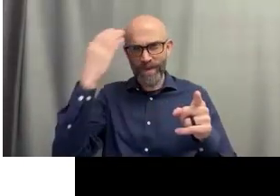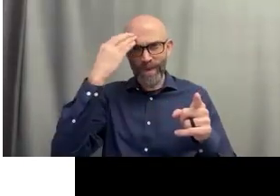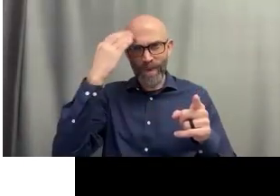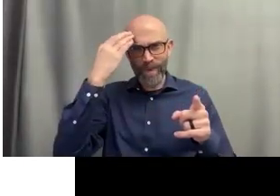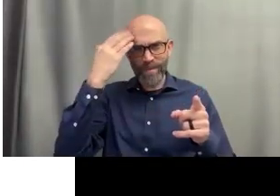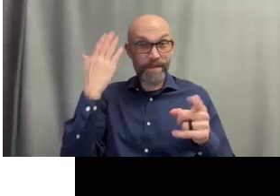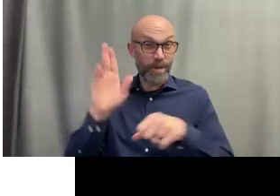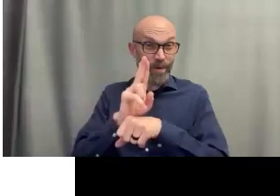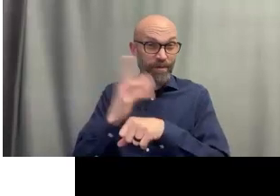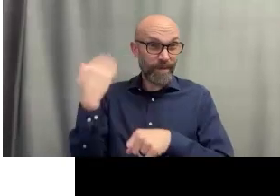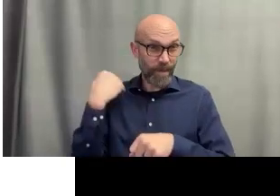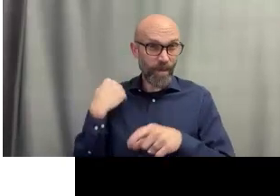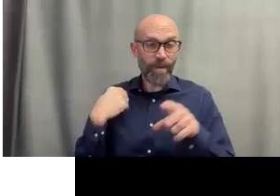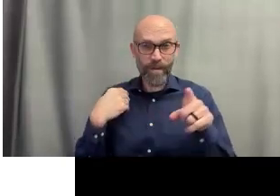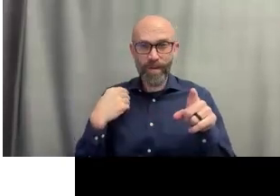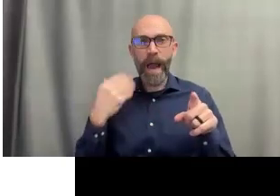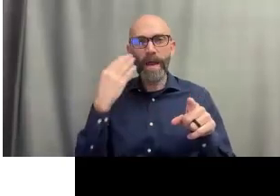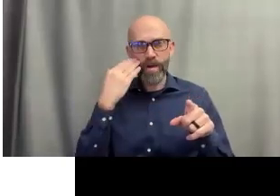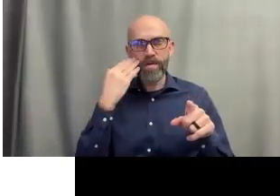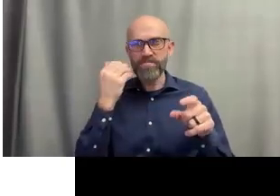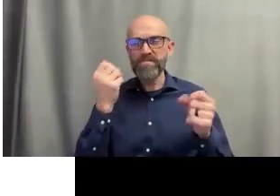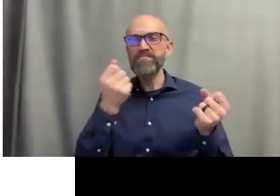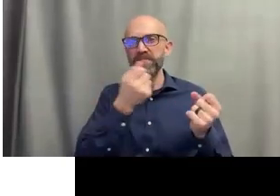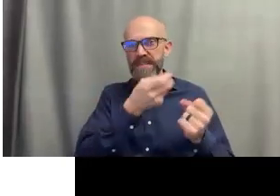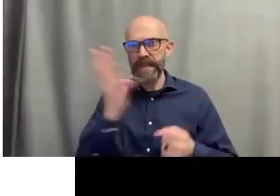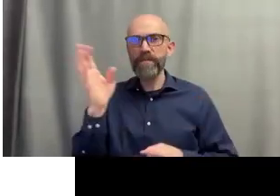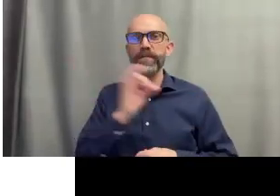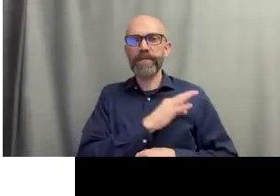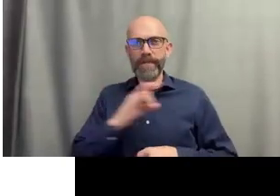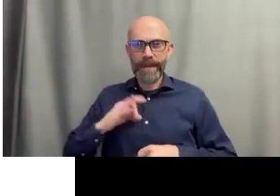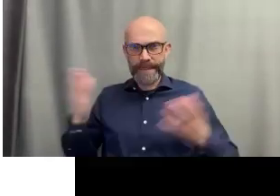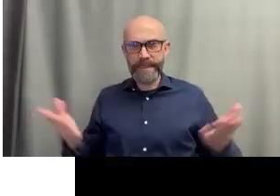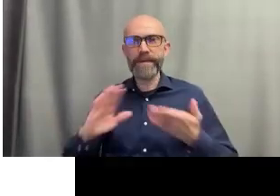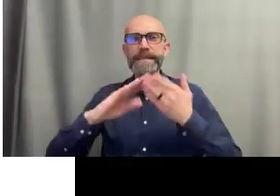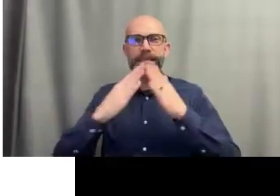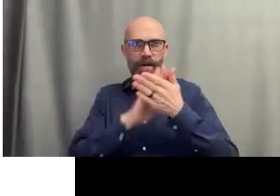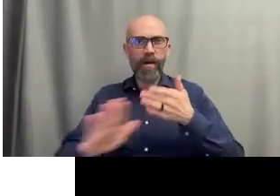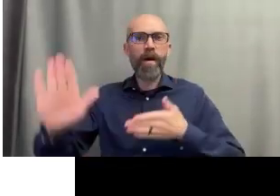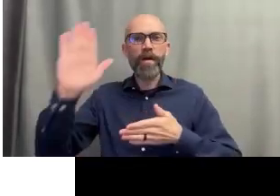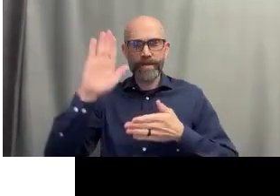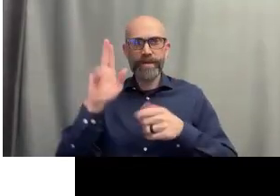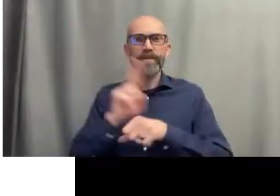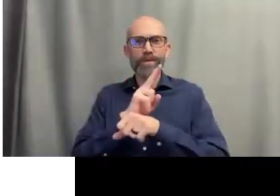I know quite a few faculty who, who are here at, City College. It's a really great resource.